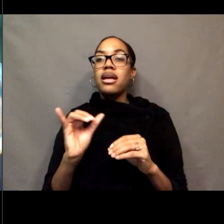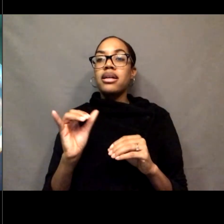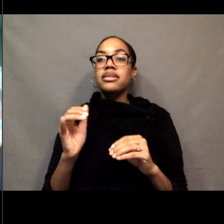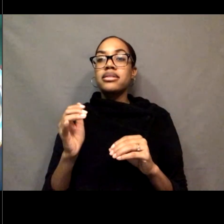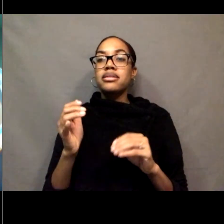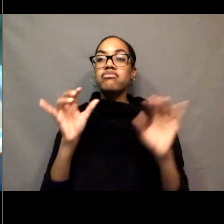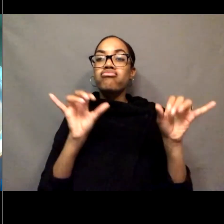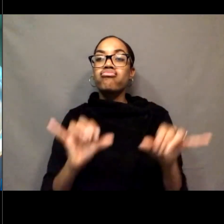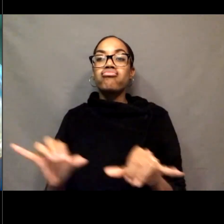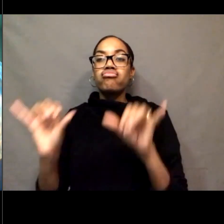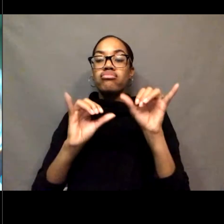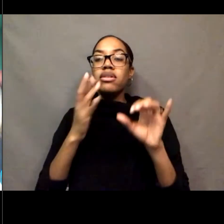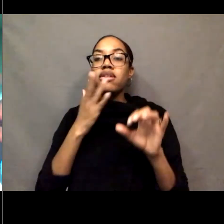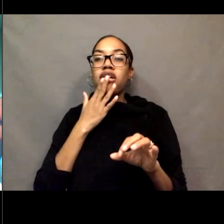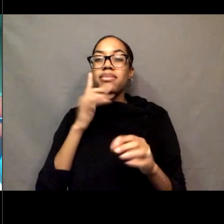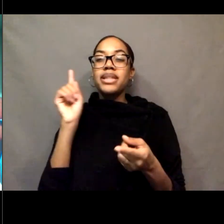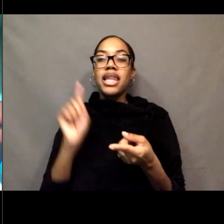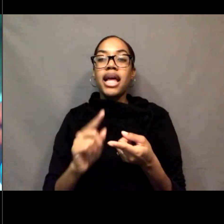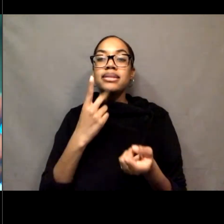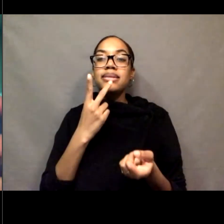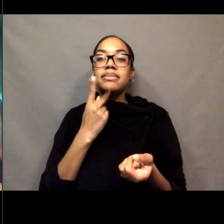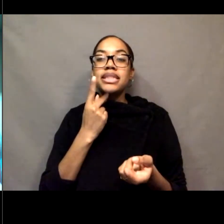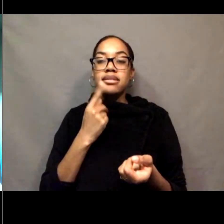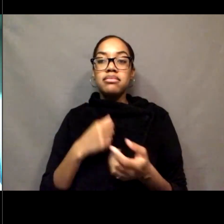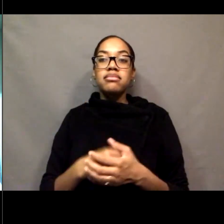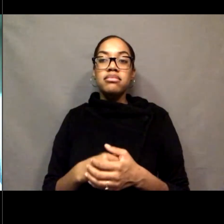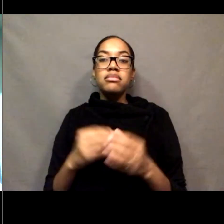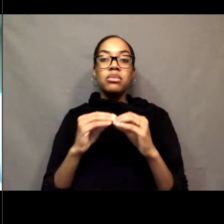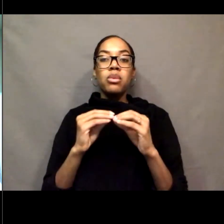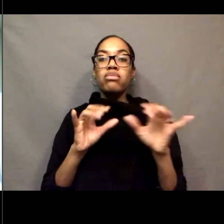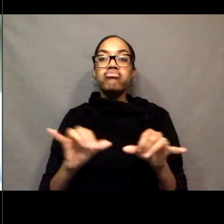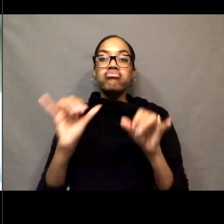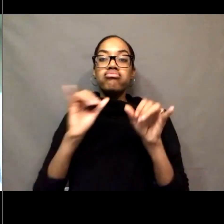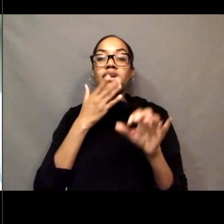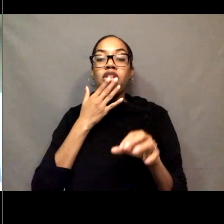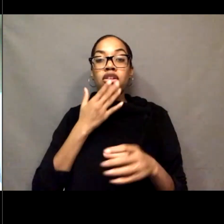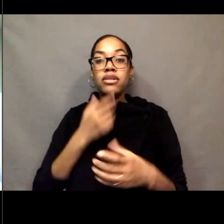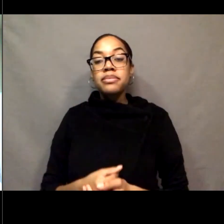there's less pink in there. It's really much more uniform. And then finally,